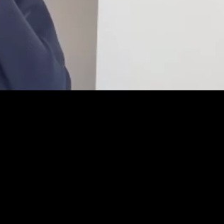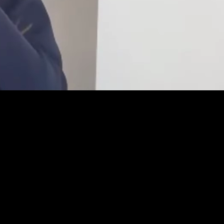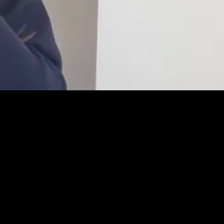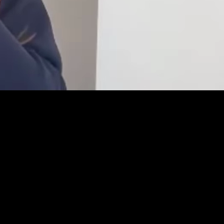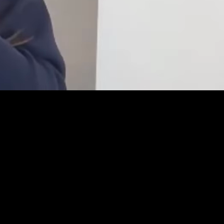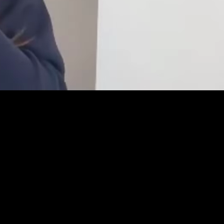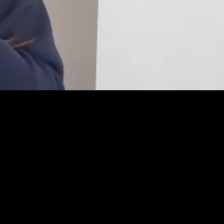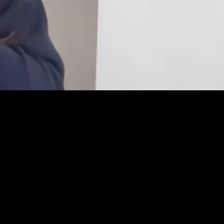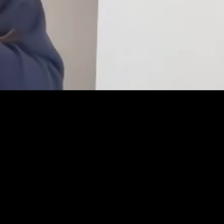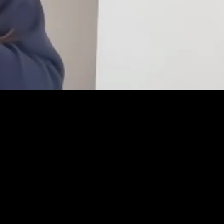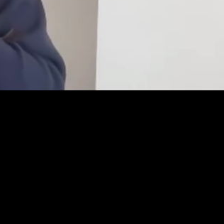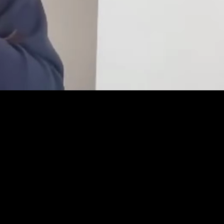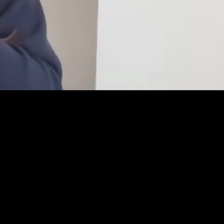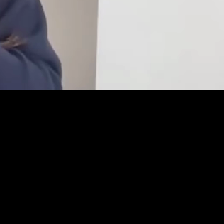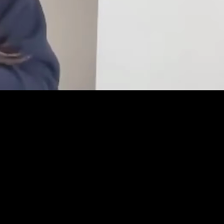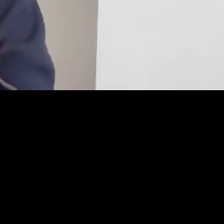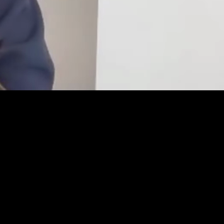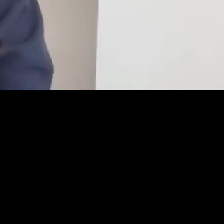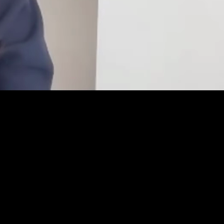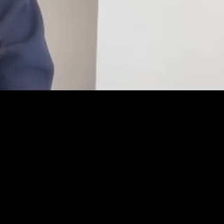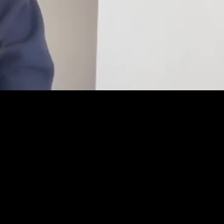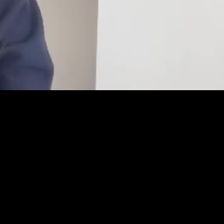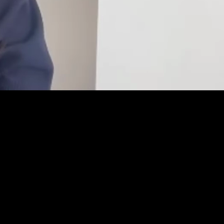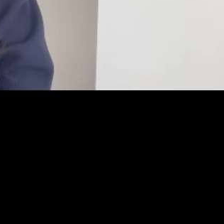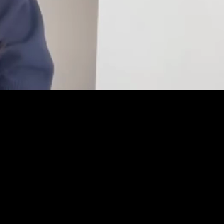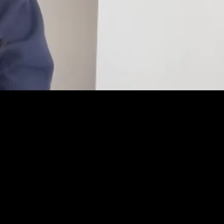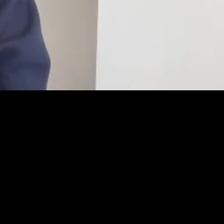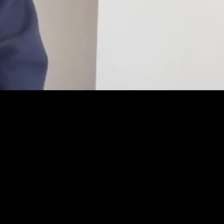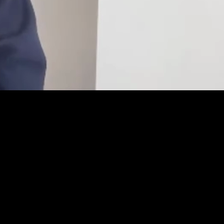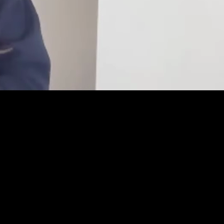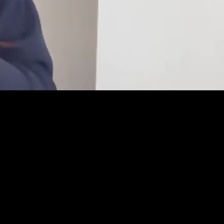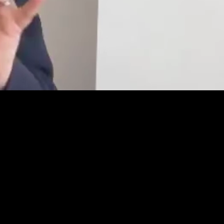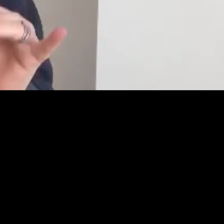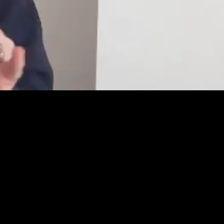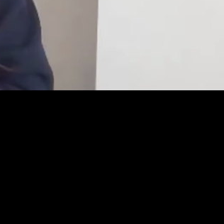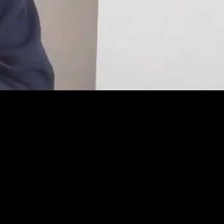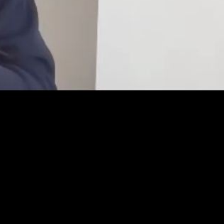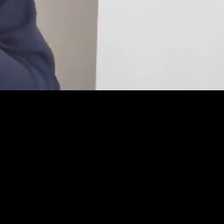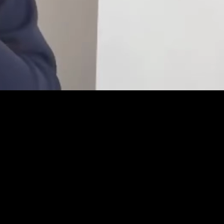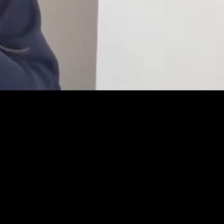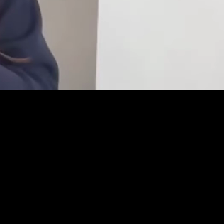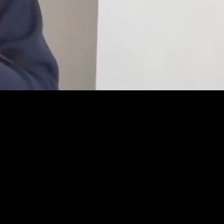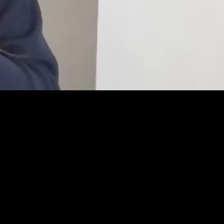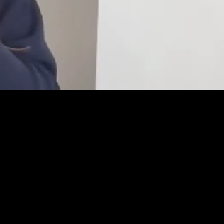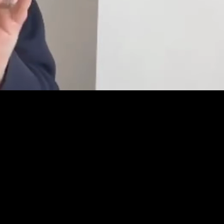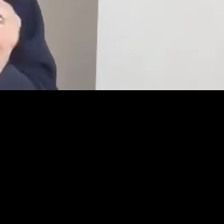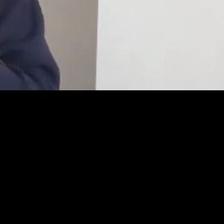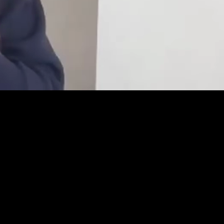in a way that needs to be kept up to date to ensure that it's secure and not open to vulnerabilities.